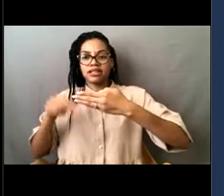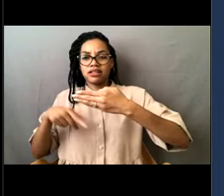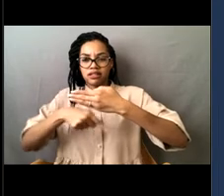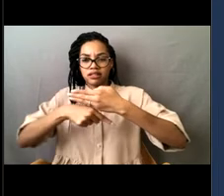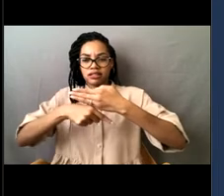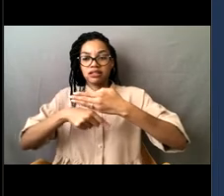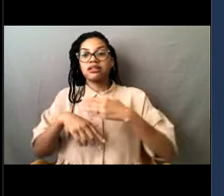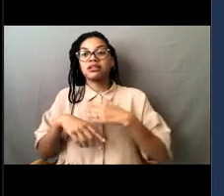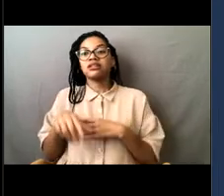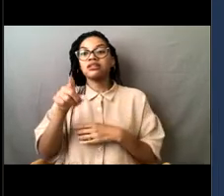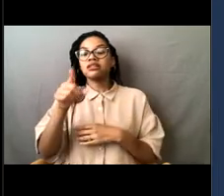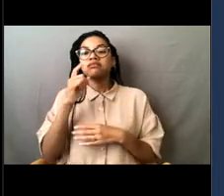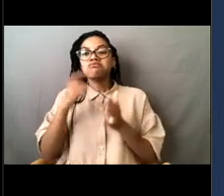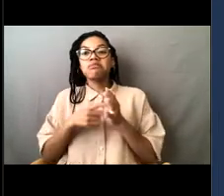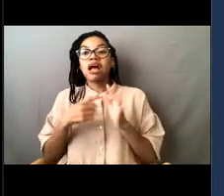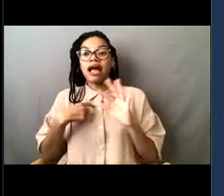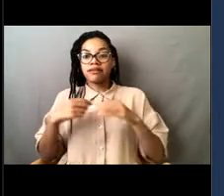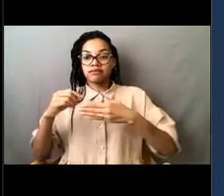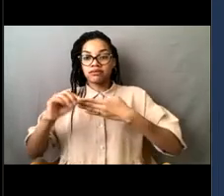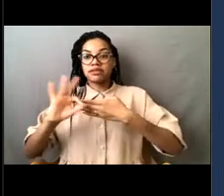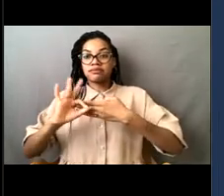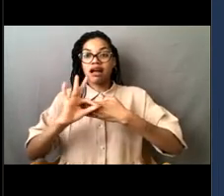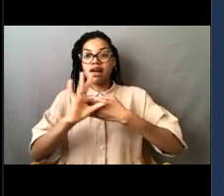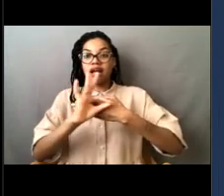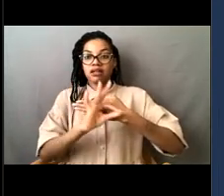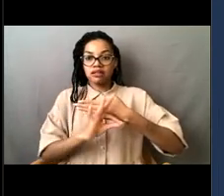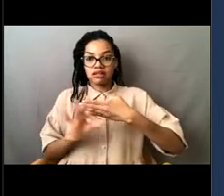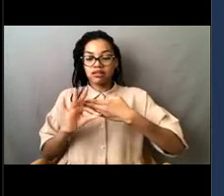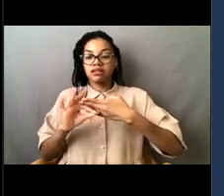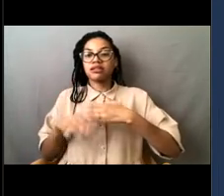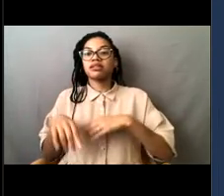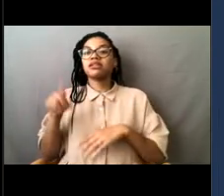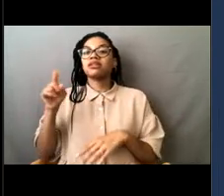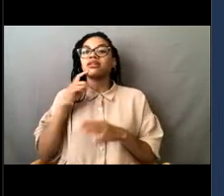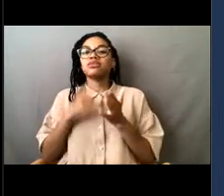Azul thinks that it has a slightly green tint to it,